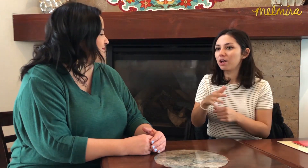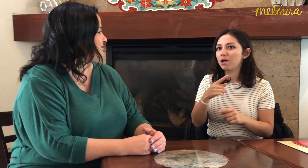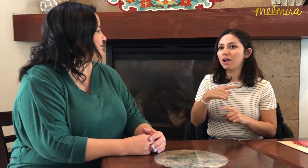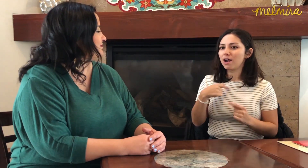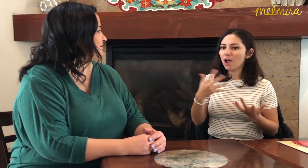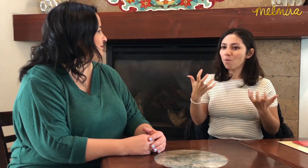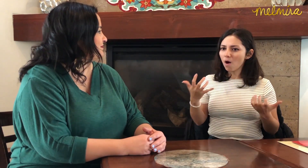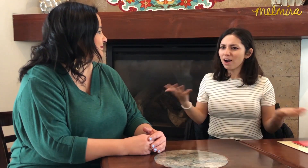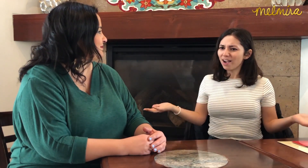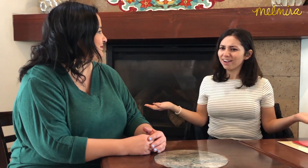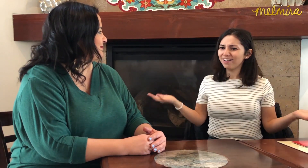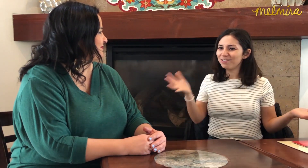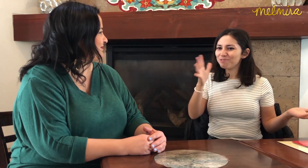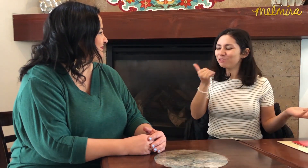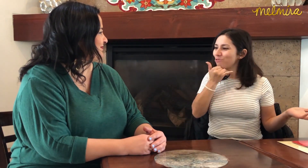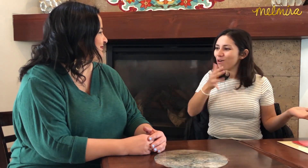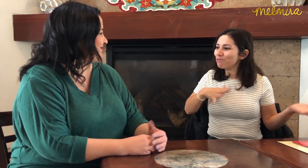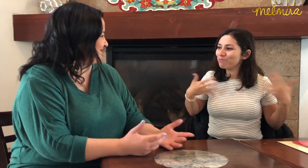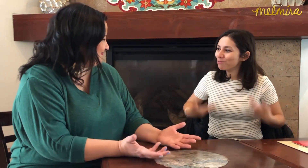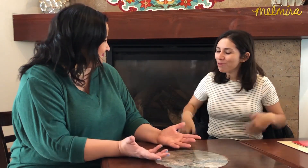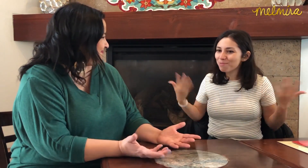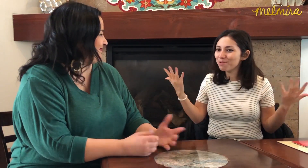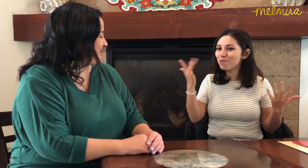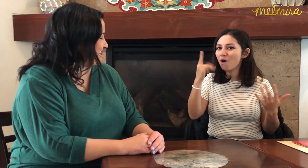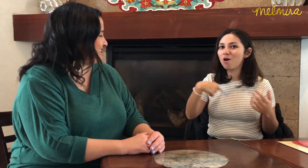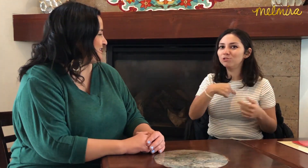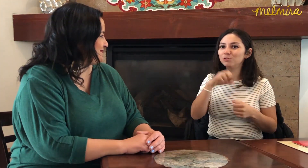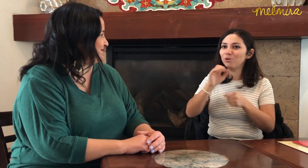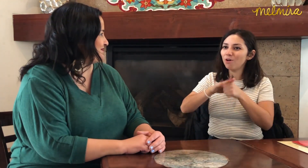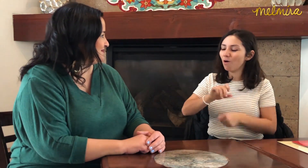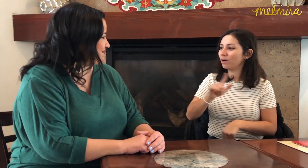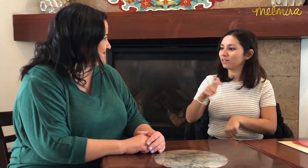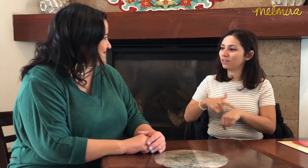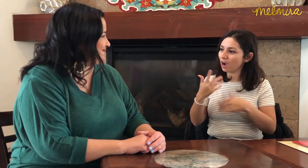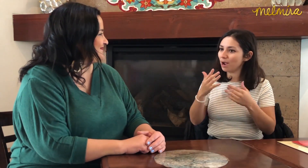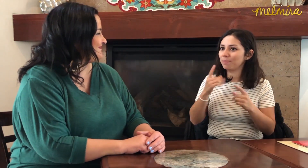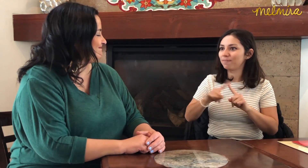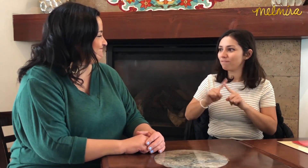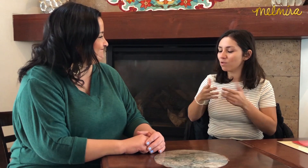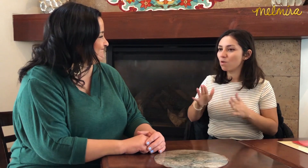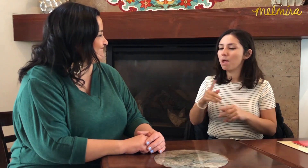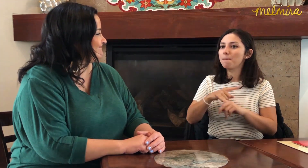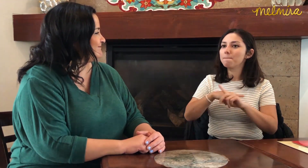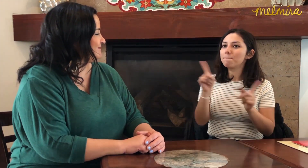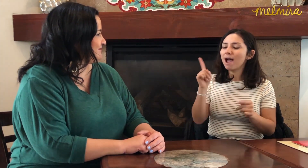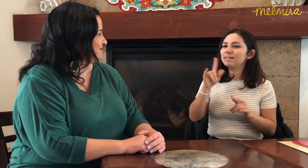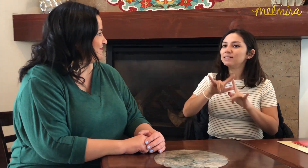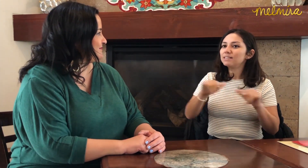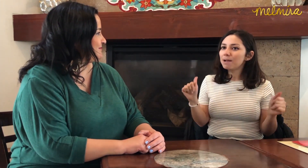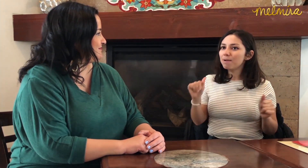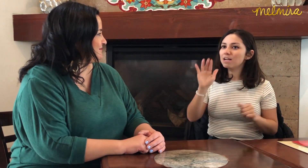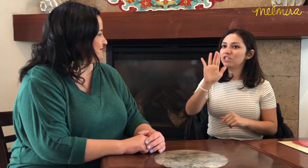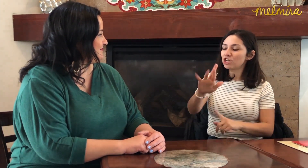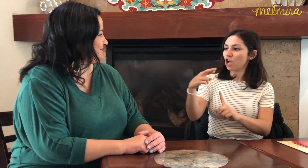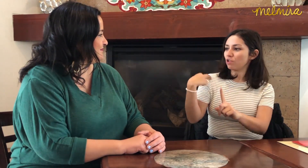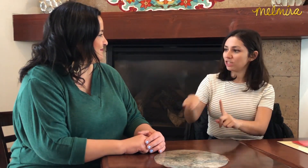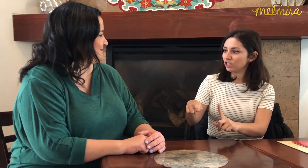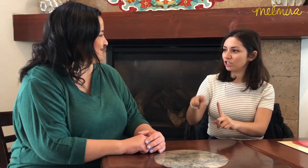in the area. I wanted to be like what's wrong with women? Why are we so oppressed all the time, in different ways? But at the same time, it's their religion,